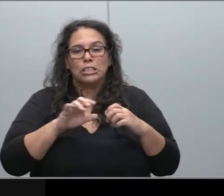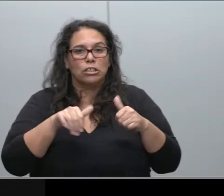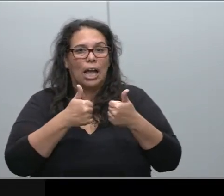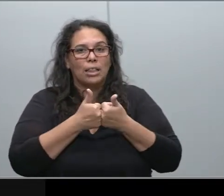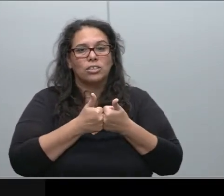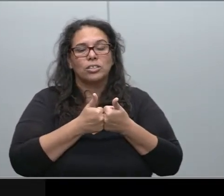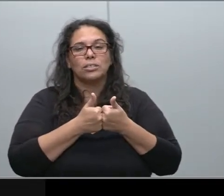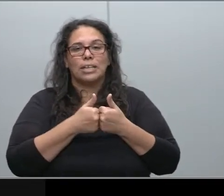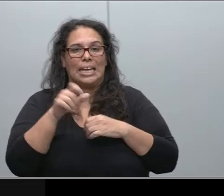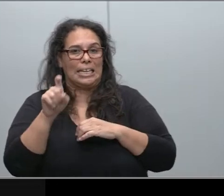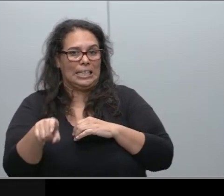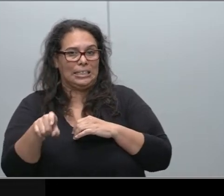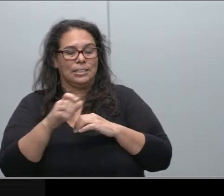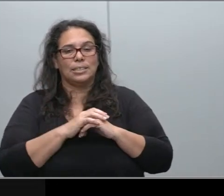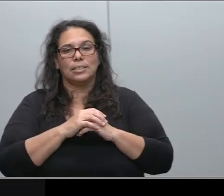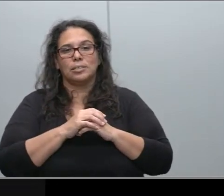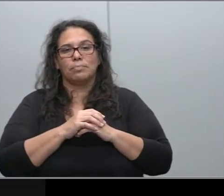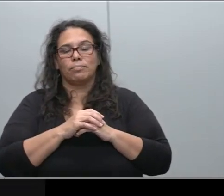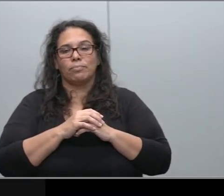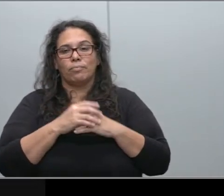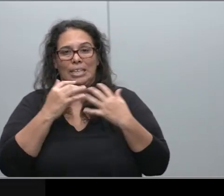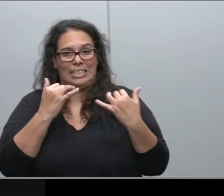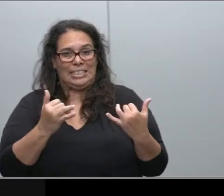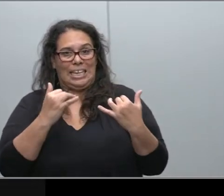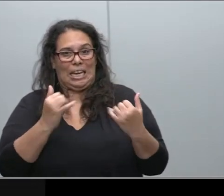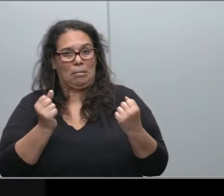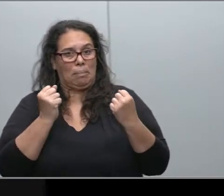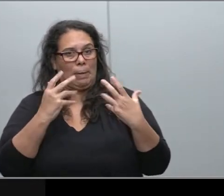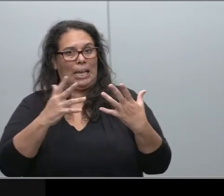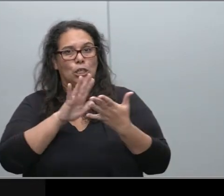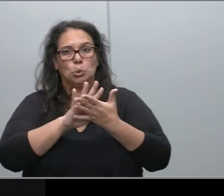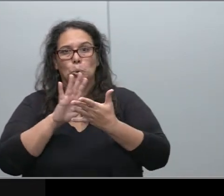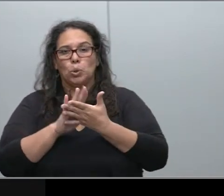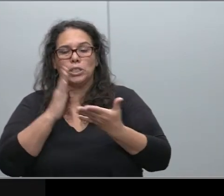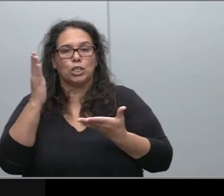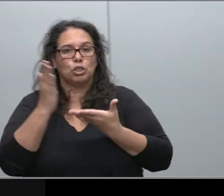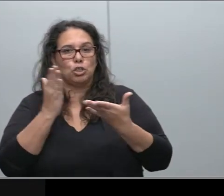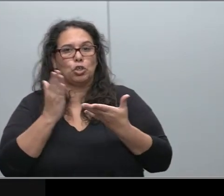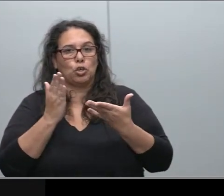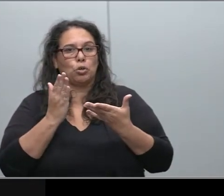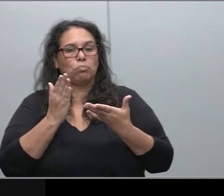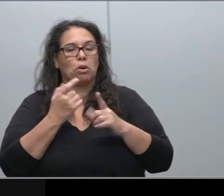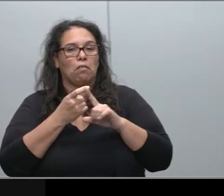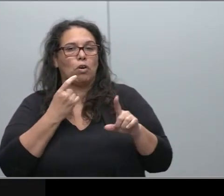that are doing home visits come equipped with, here are the materials that you maybe don't have yet,